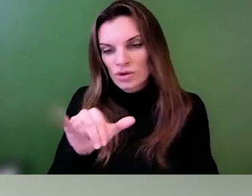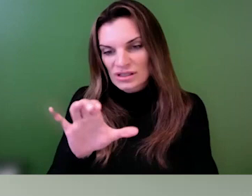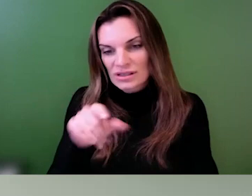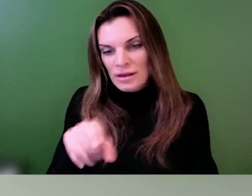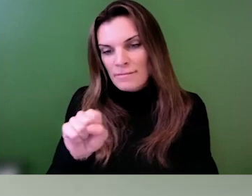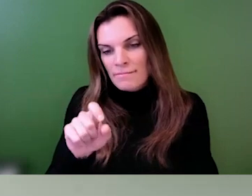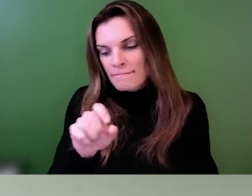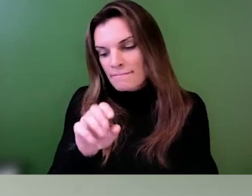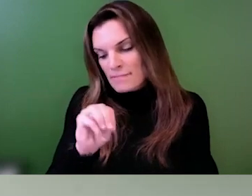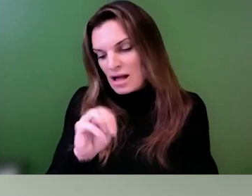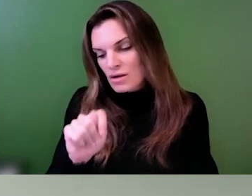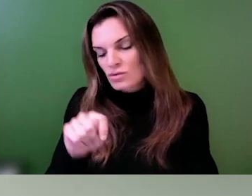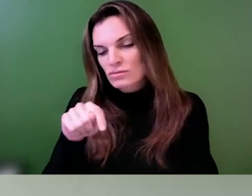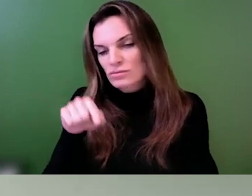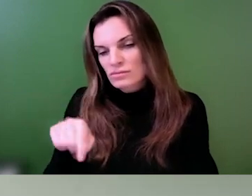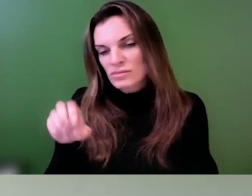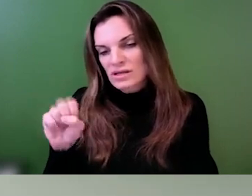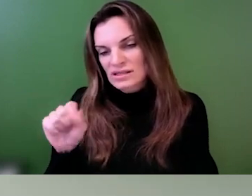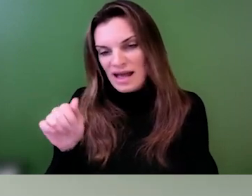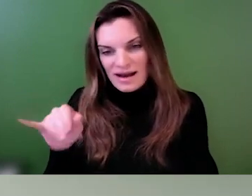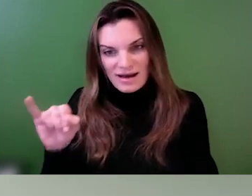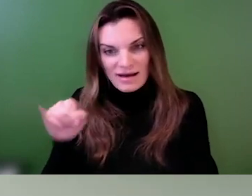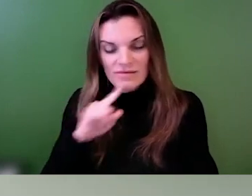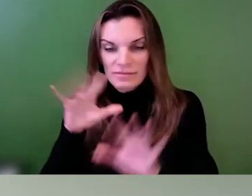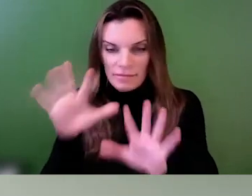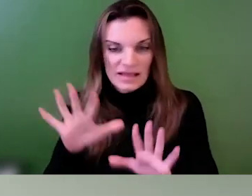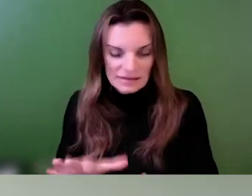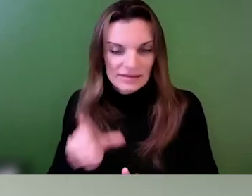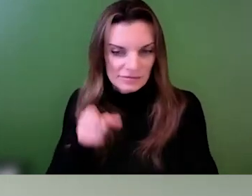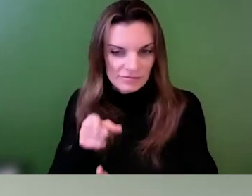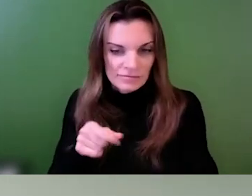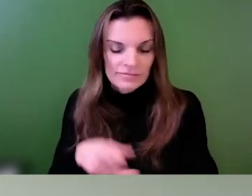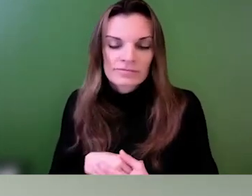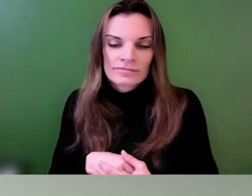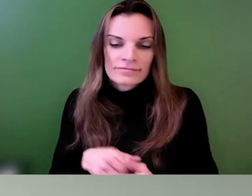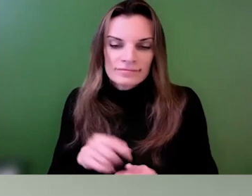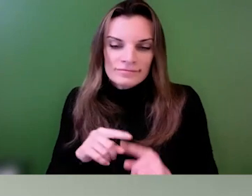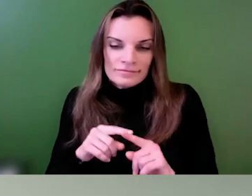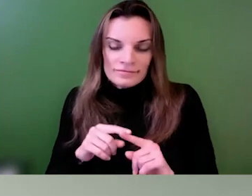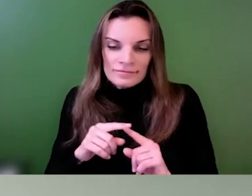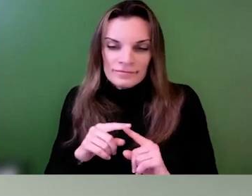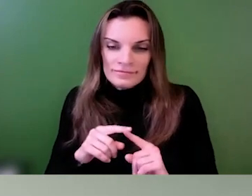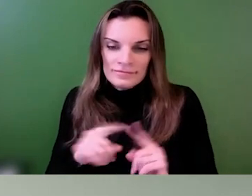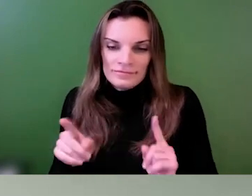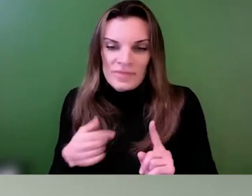Sinai one which Dr. Chan is part of, that one is amazing. But I you know I don't want to speak